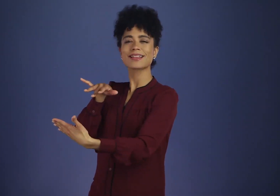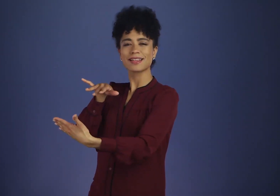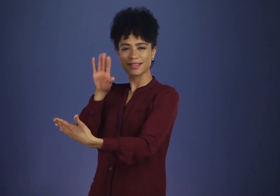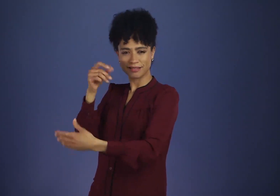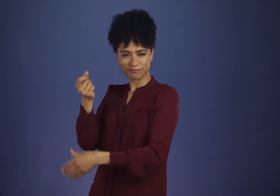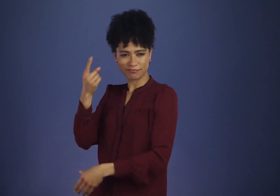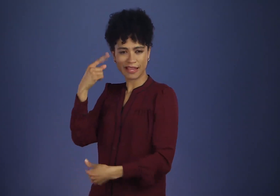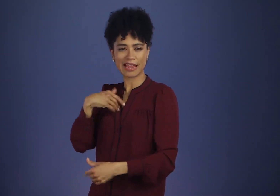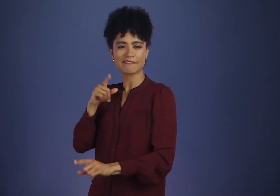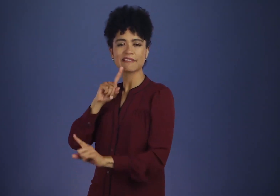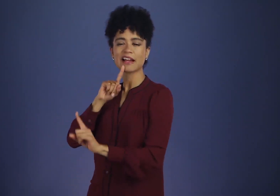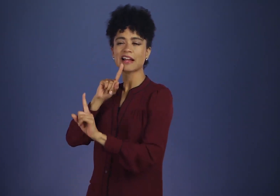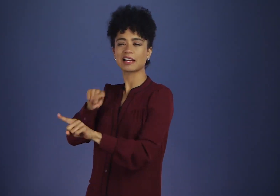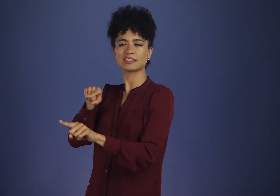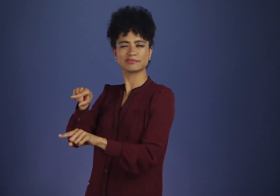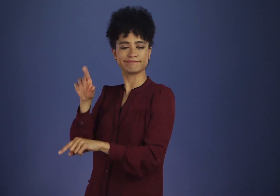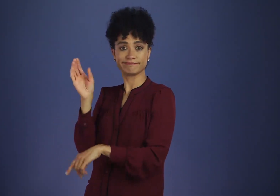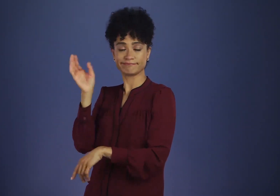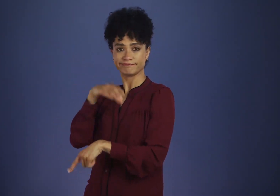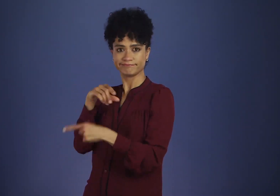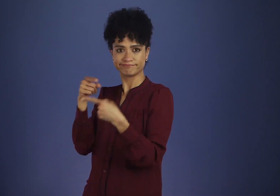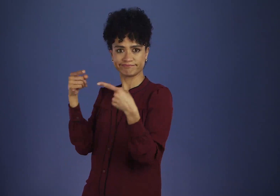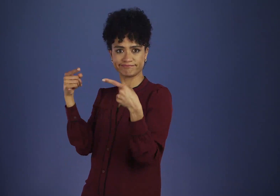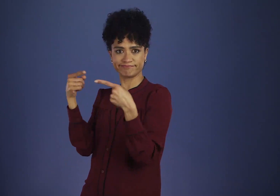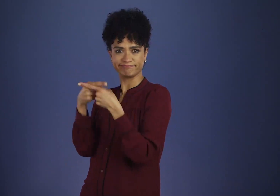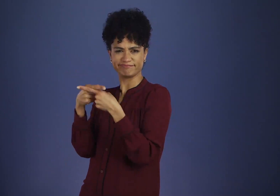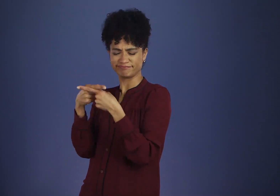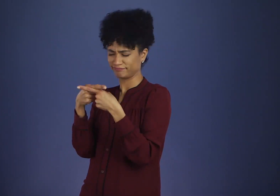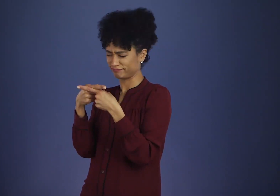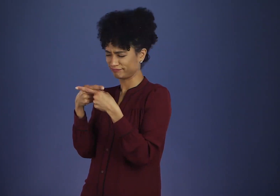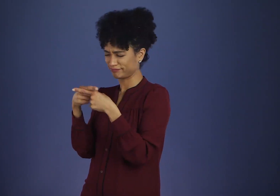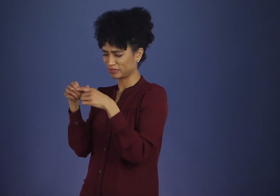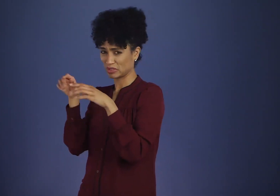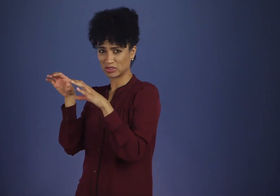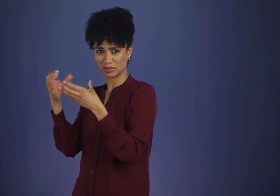Those who look closely soon have the key to this strange paradox.